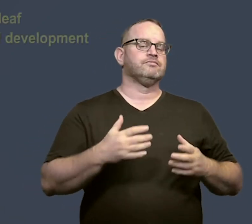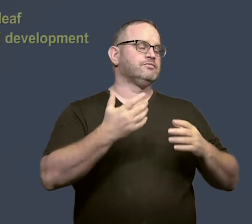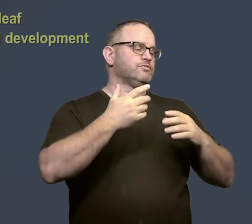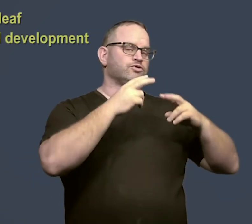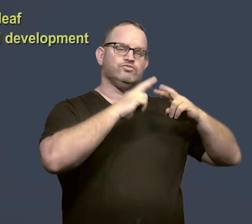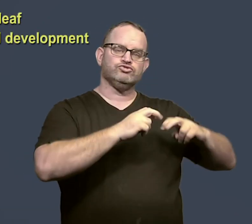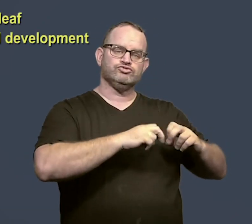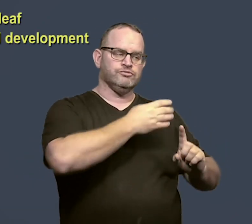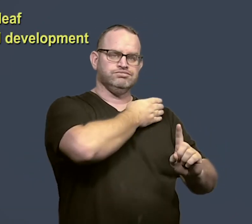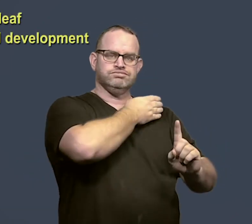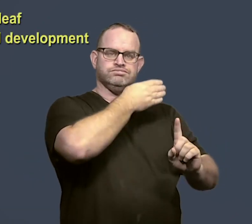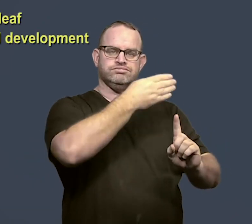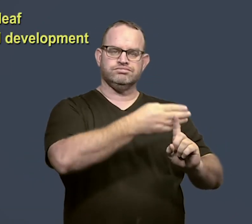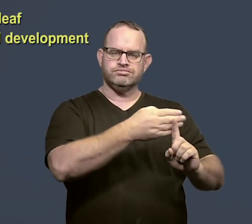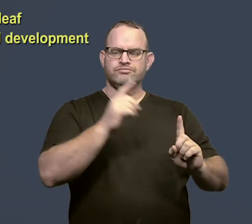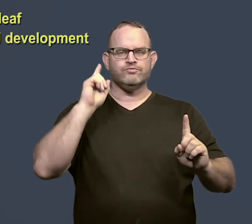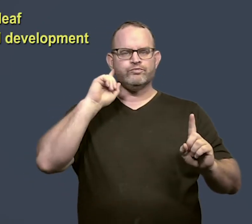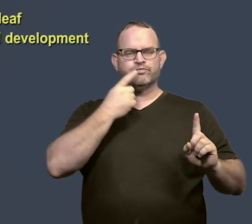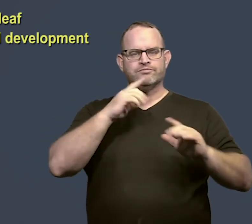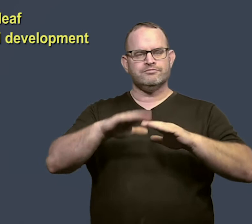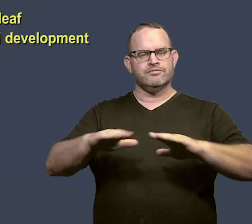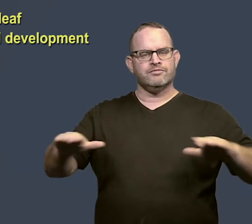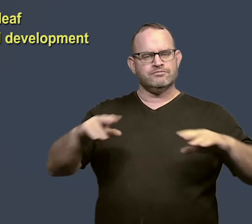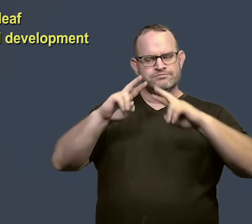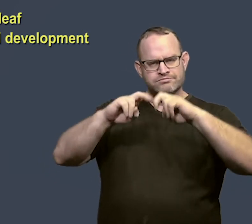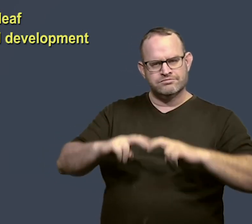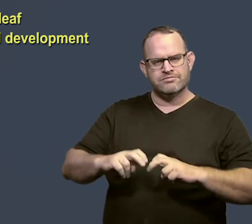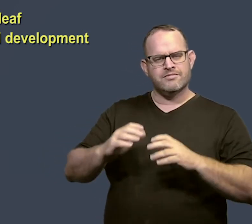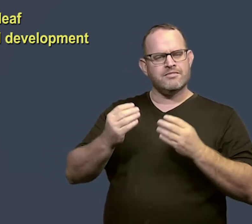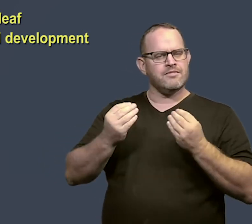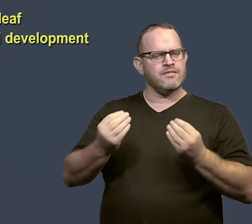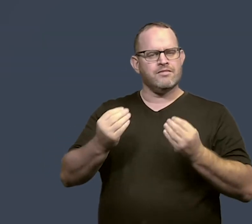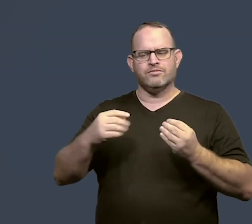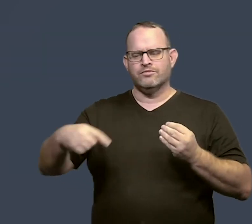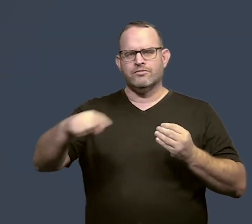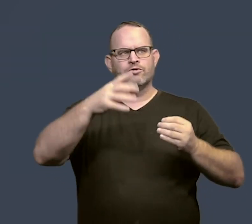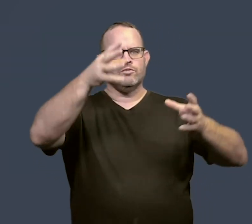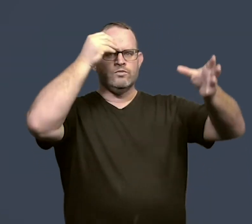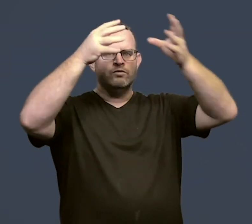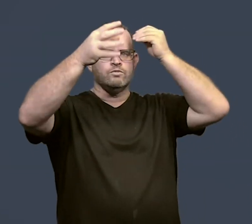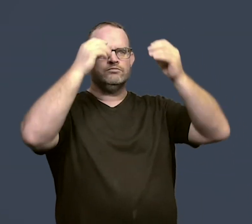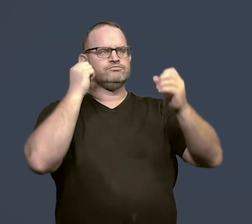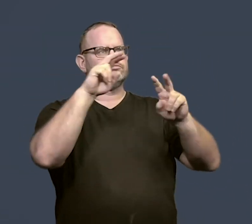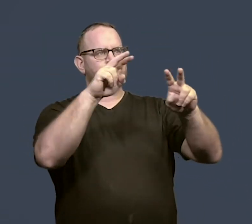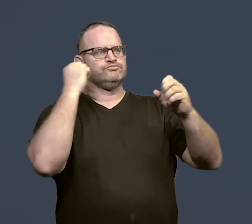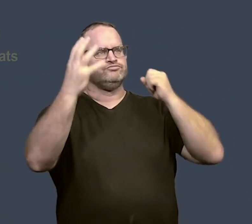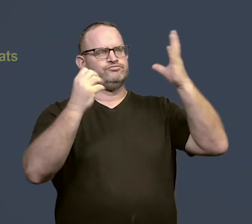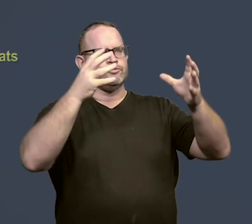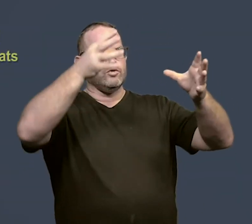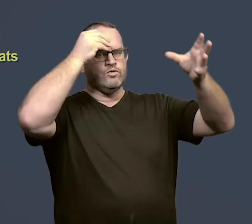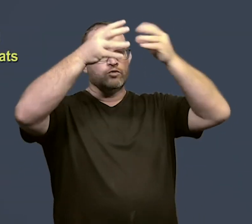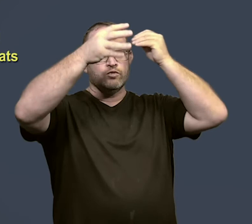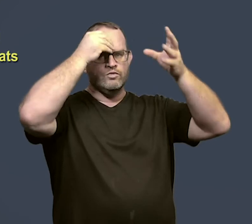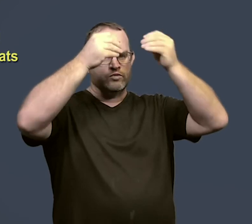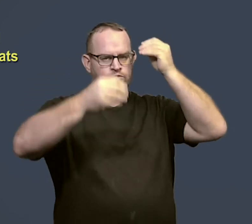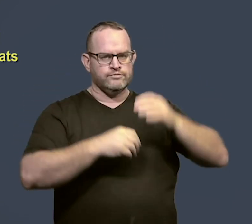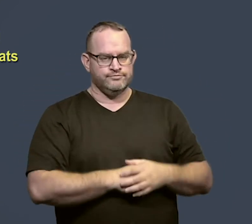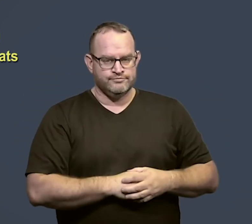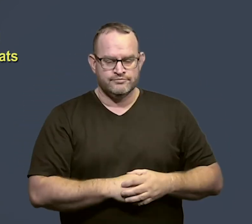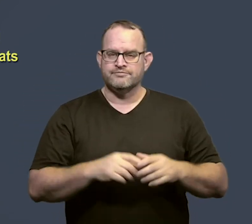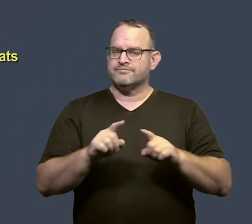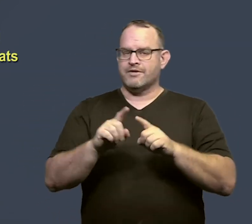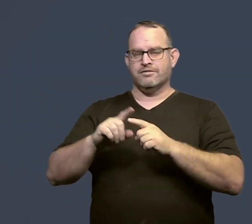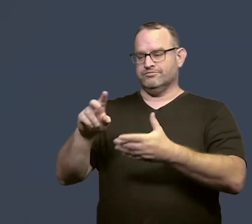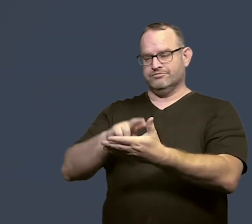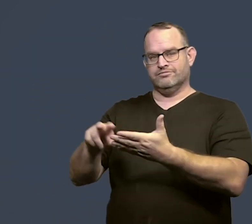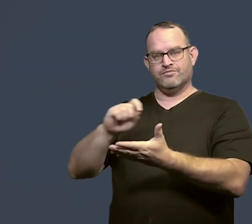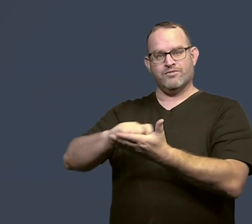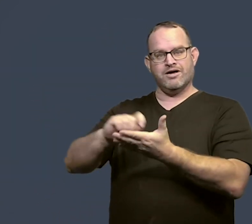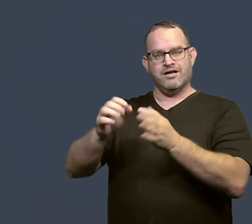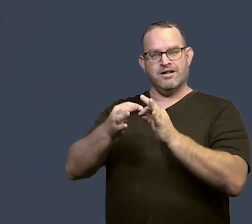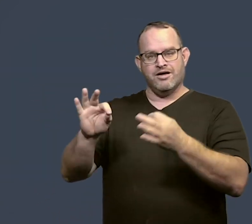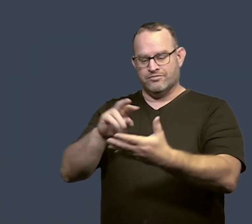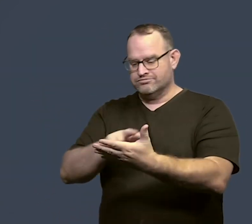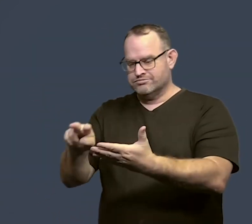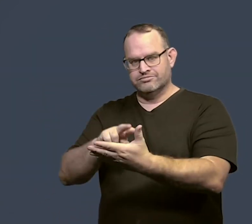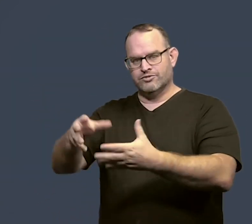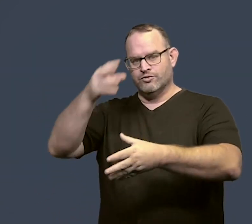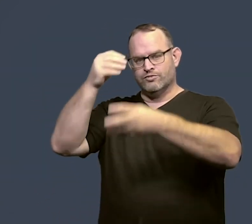the literature on deaf children's language learning in sign language and print language,